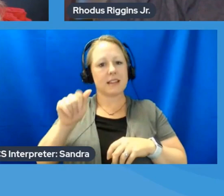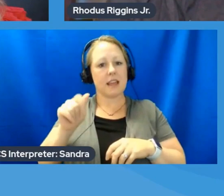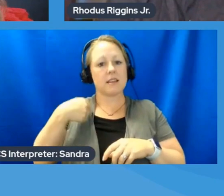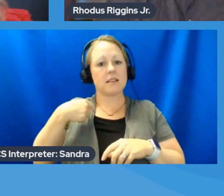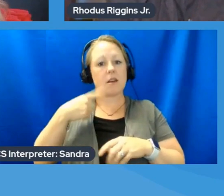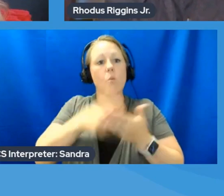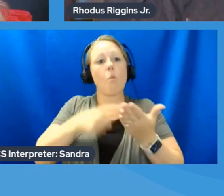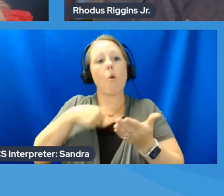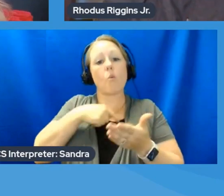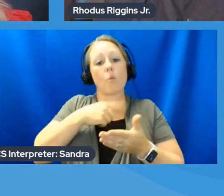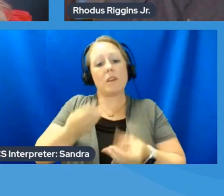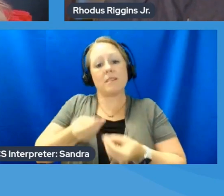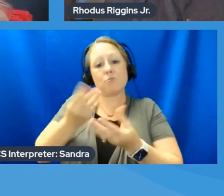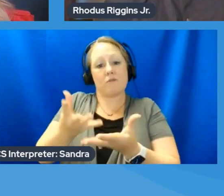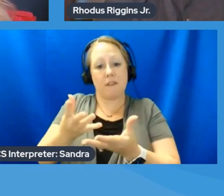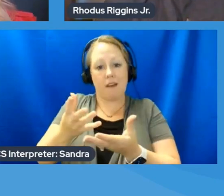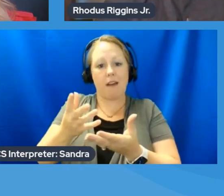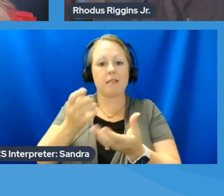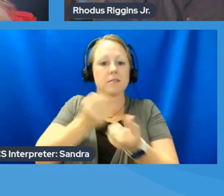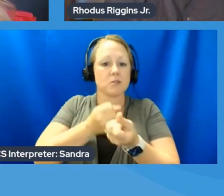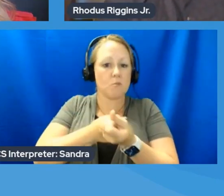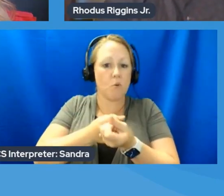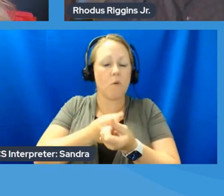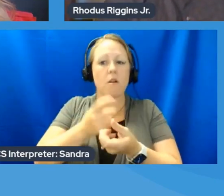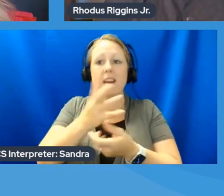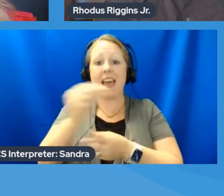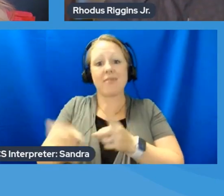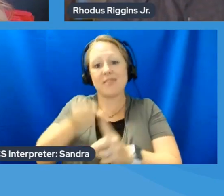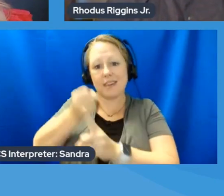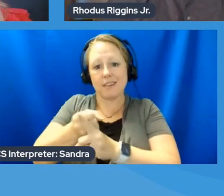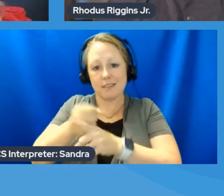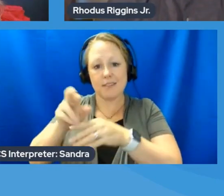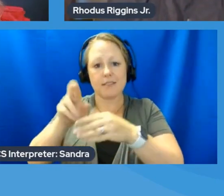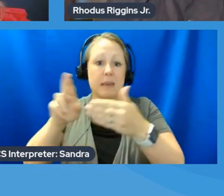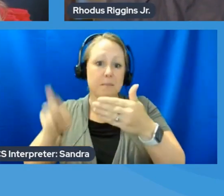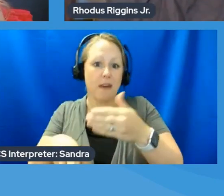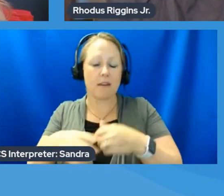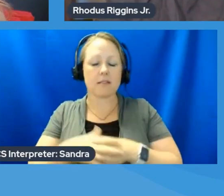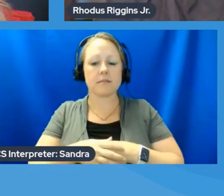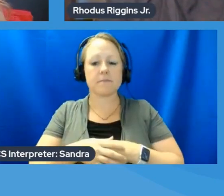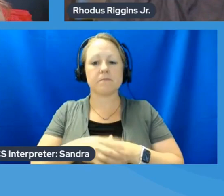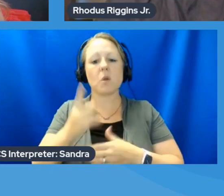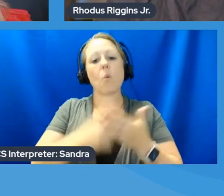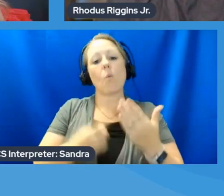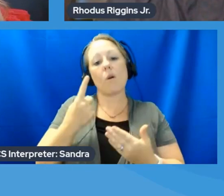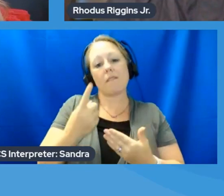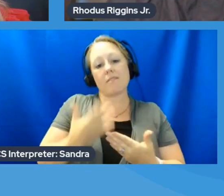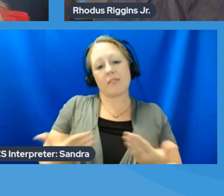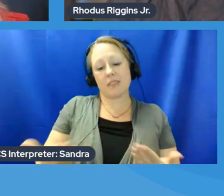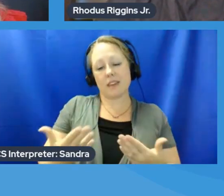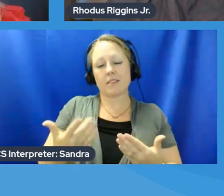and the impact of that support. And one of the things the North Carolina Early Learning Network at FPG is currently in the process of doing